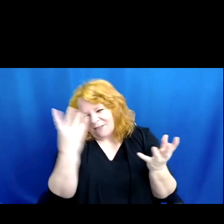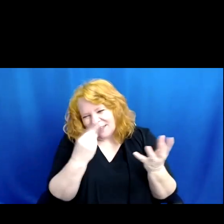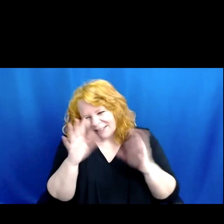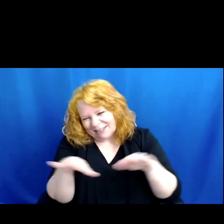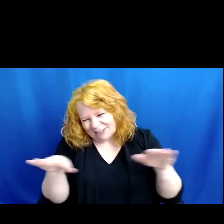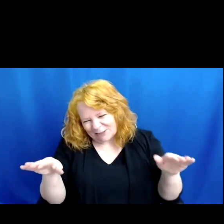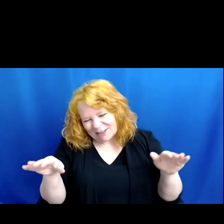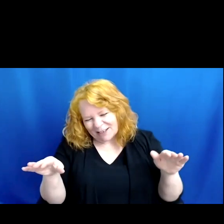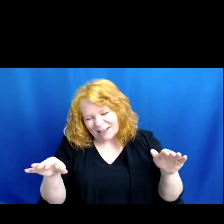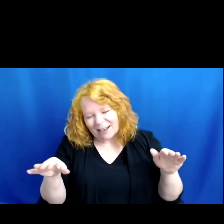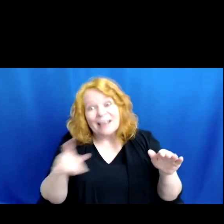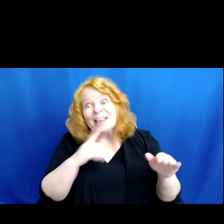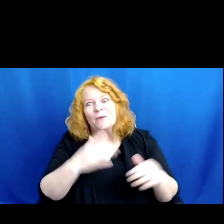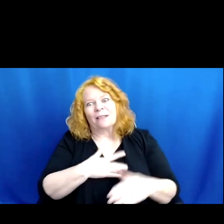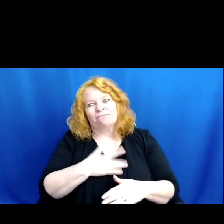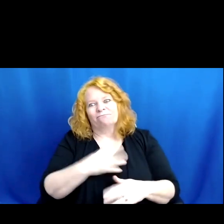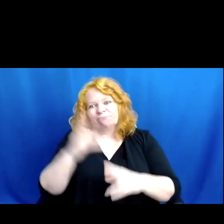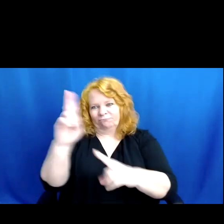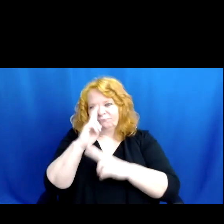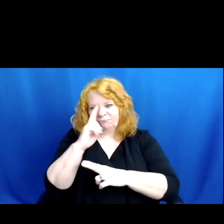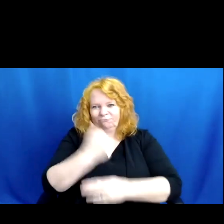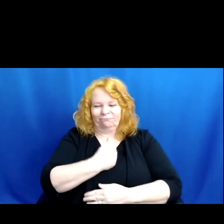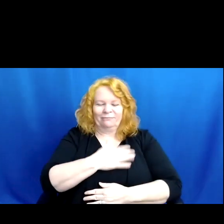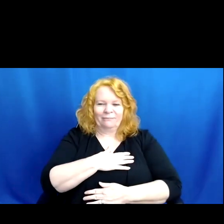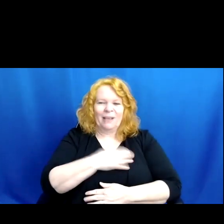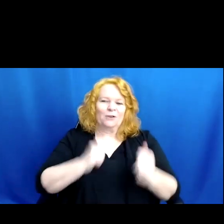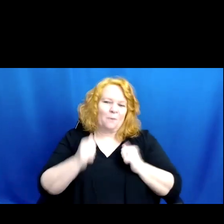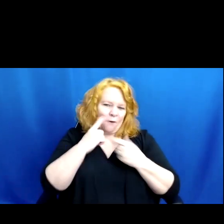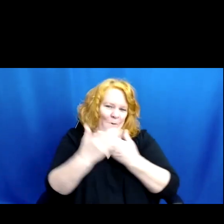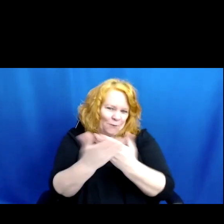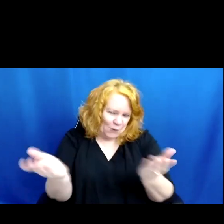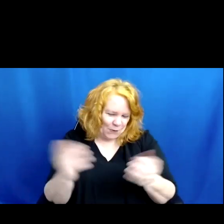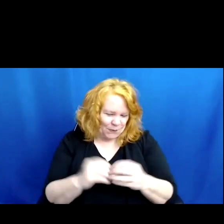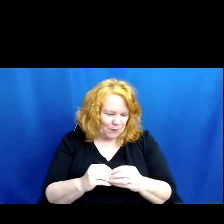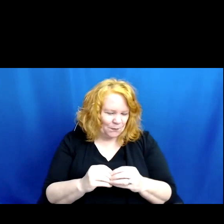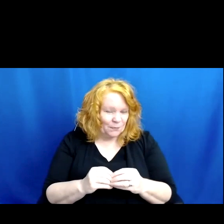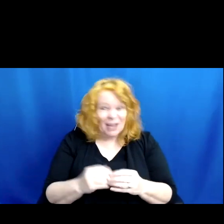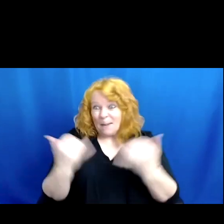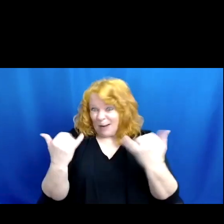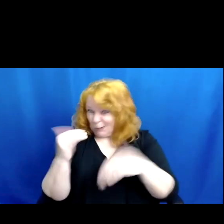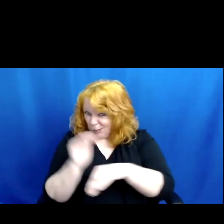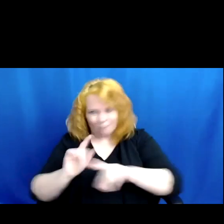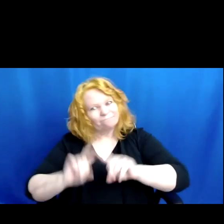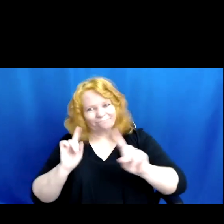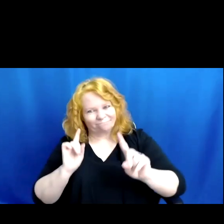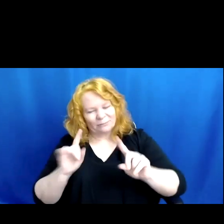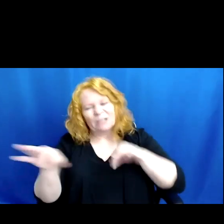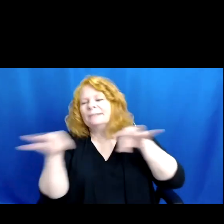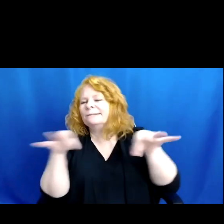It is a huge honor to be able to do that for you. But this session is to explain how the story show works.